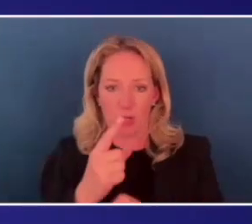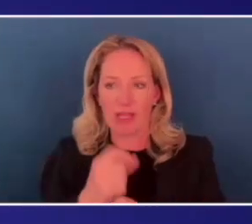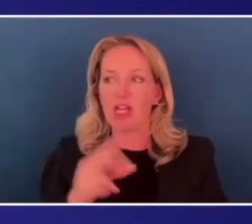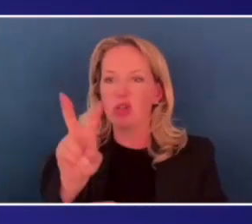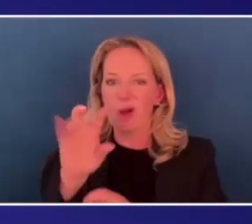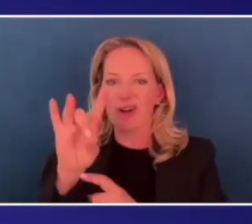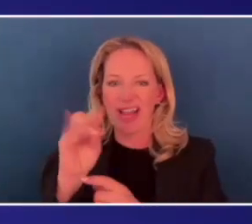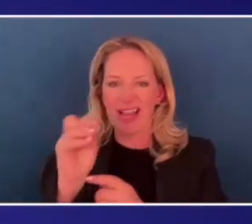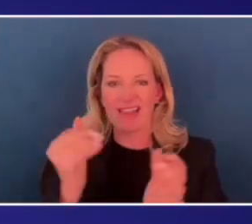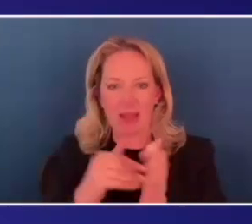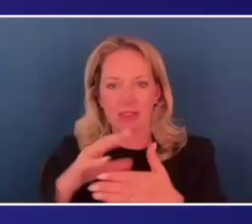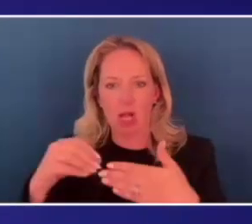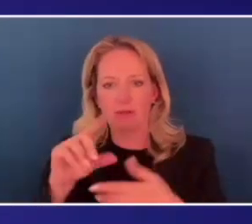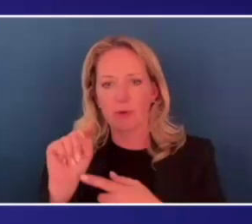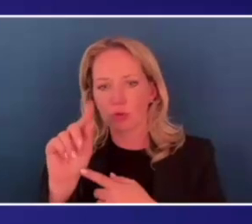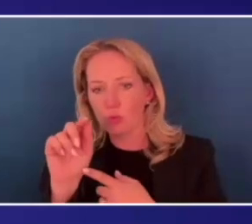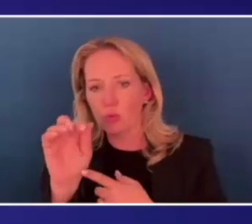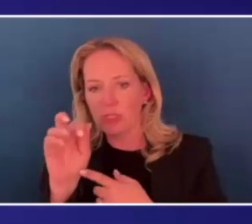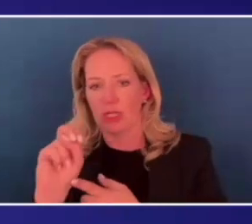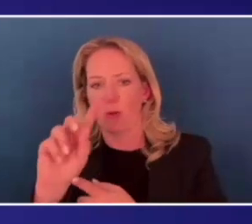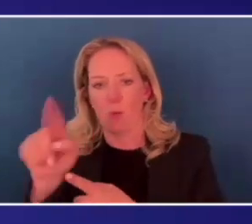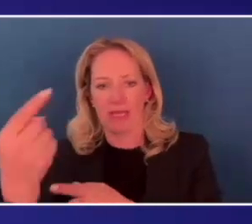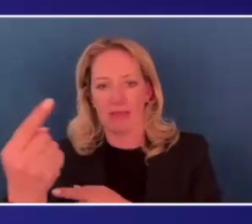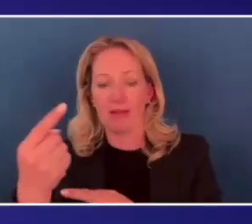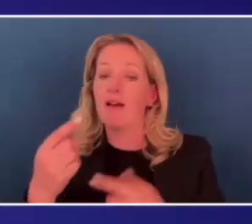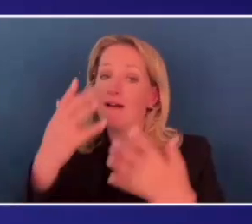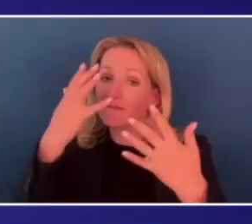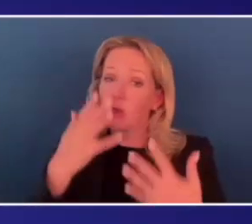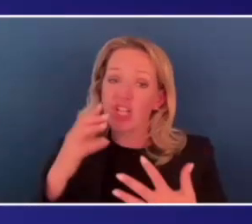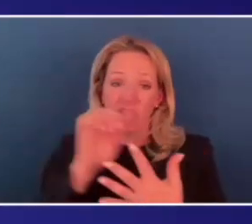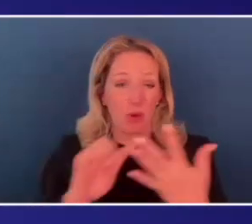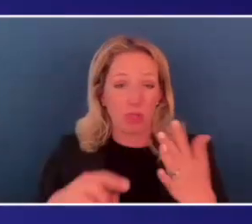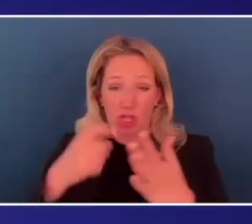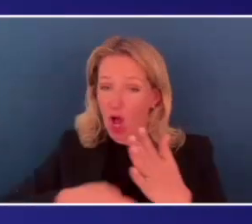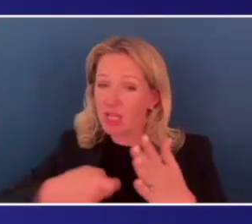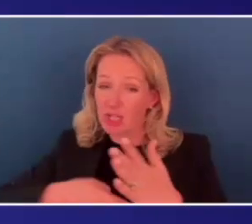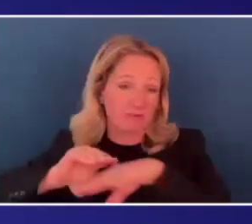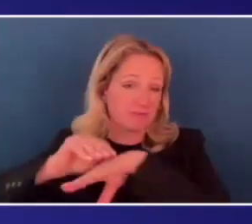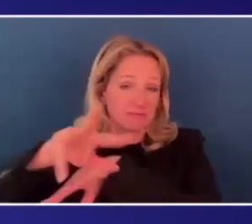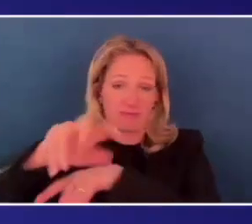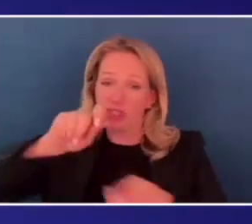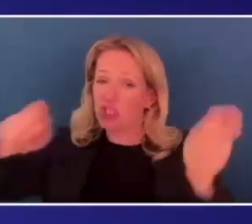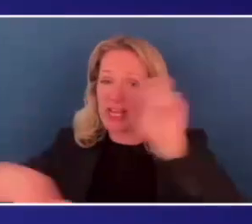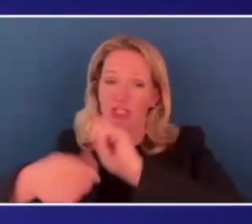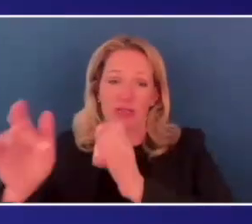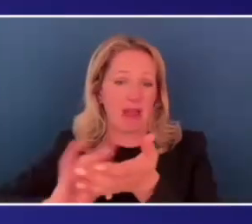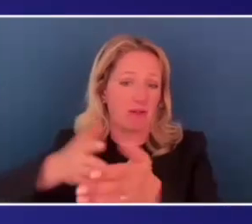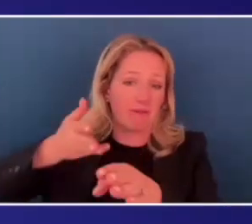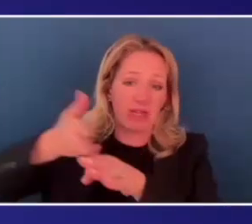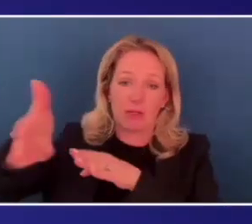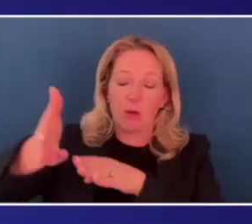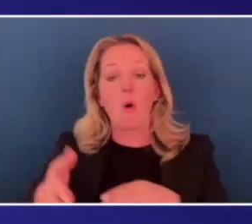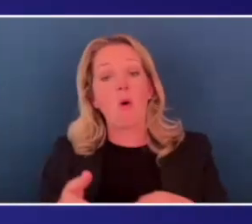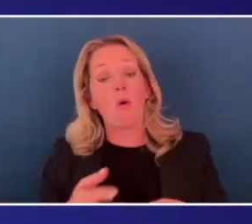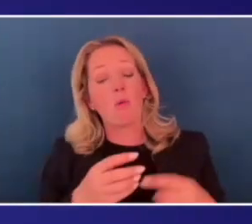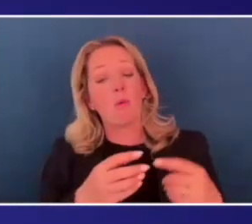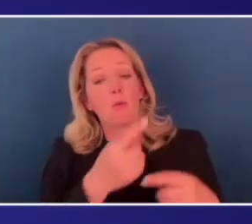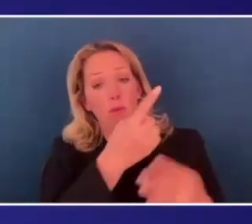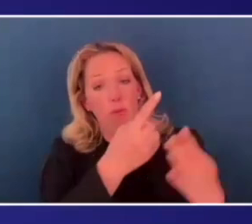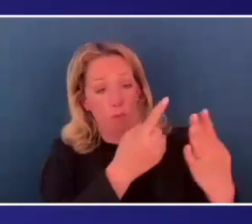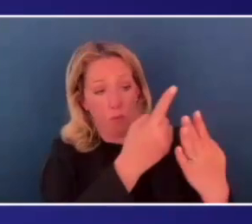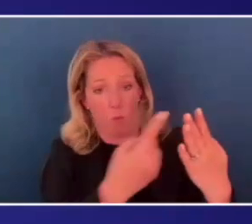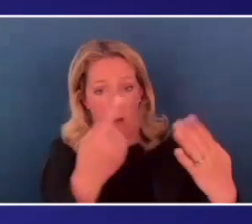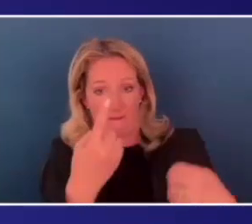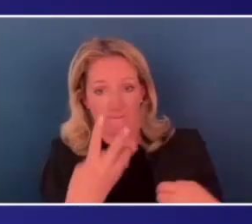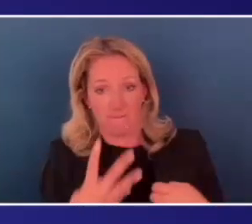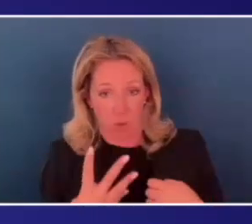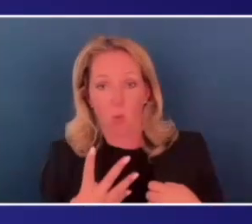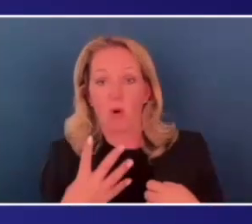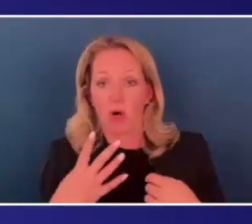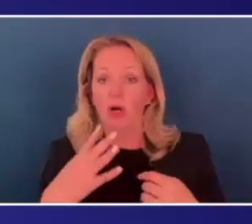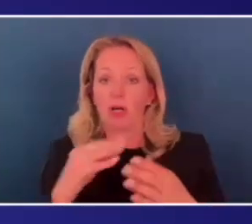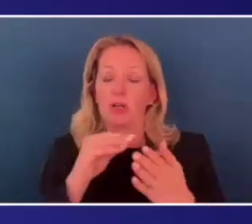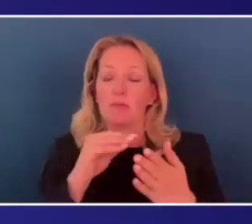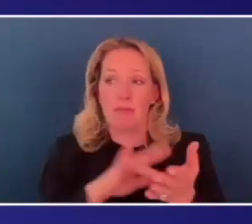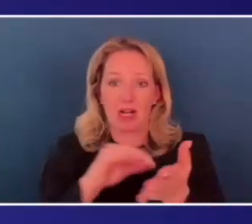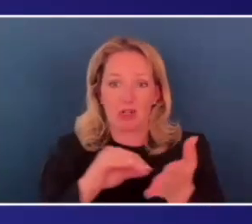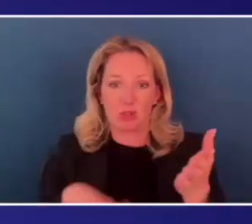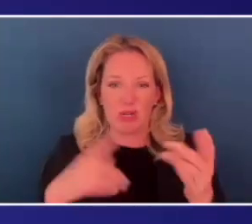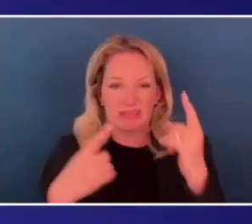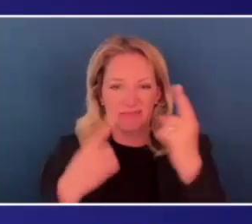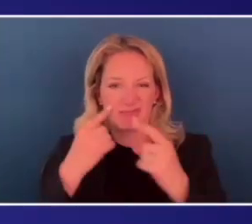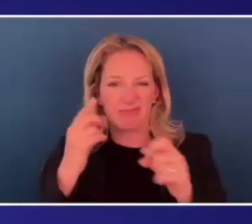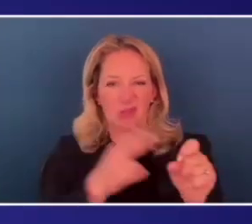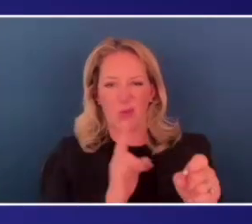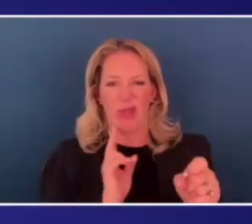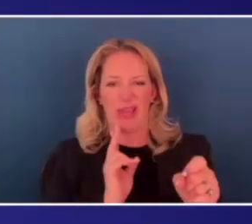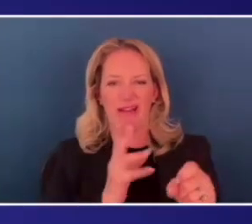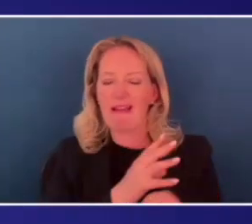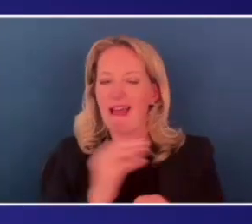And these costs are unfortunately changing medicine. A 2,023 survey found that one in 4 medical students consider quitting and 61% plan to pursue careers that do not involve patient care.